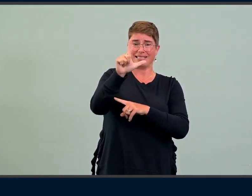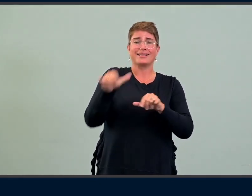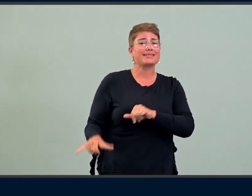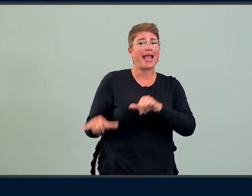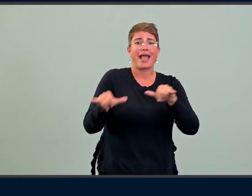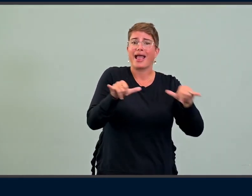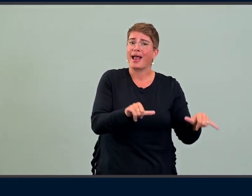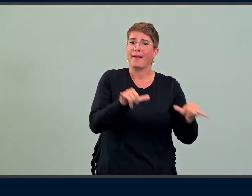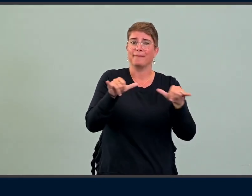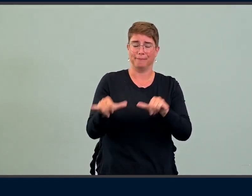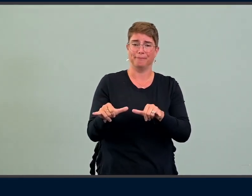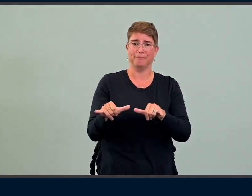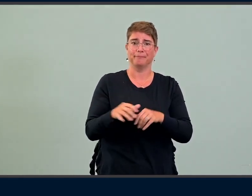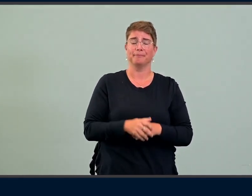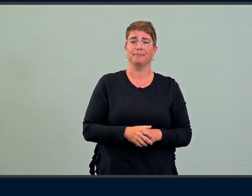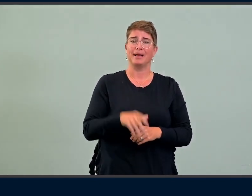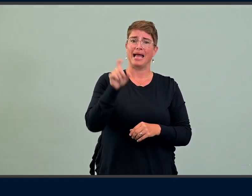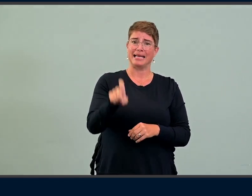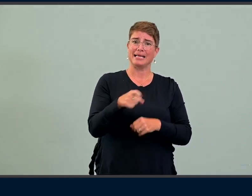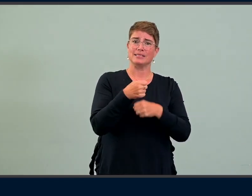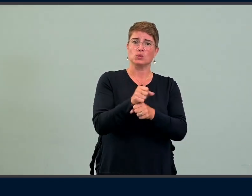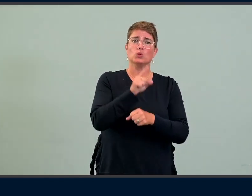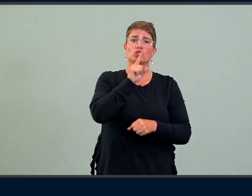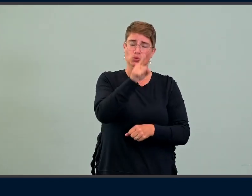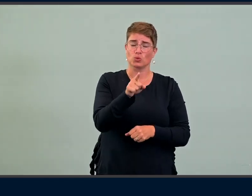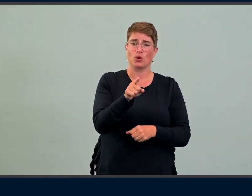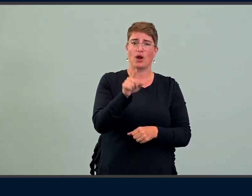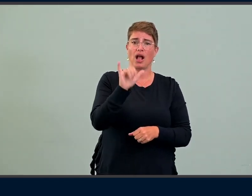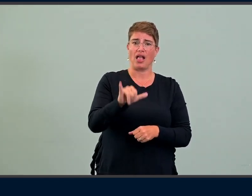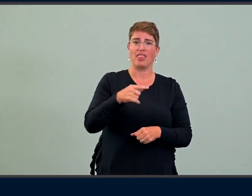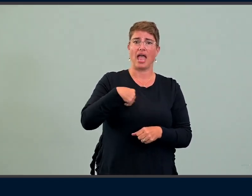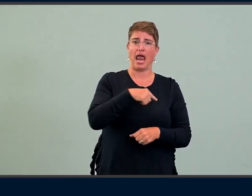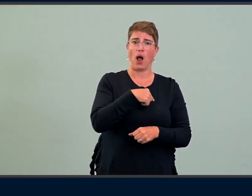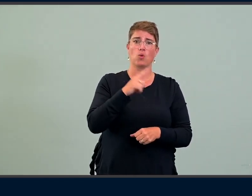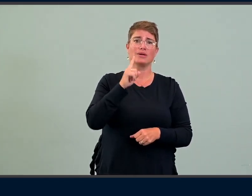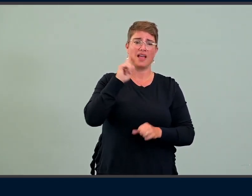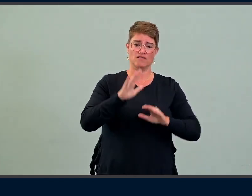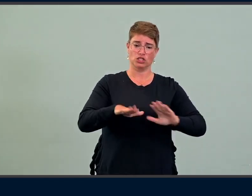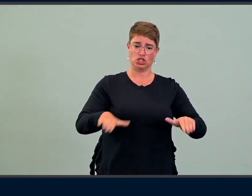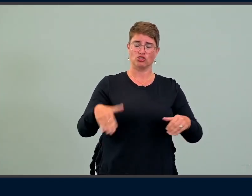and they require formal training and certification. VCSL is just the same. We